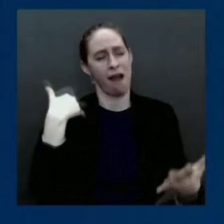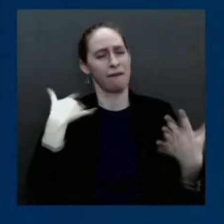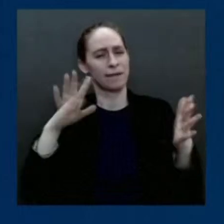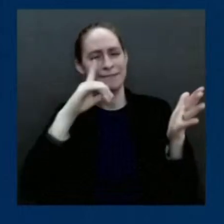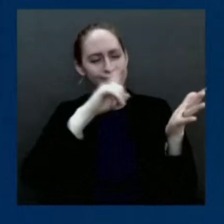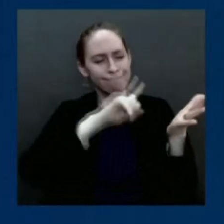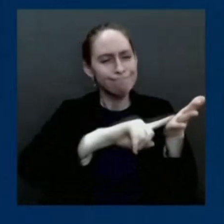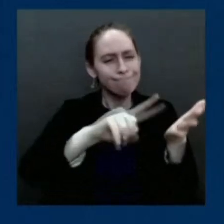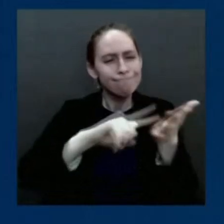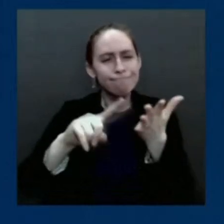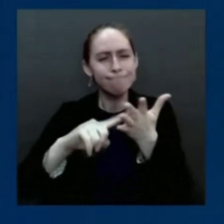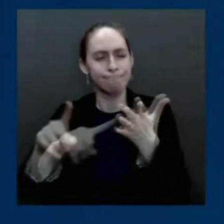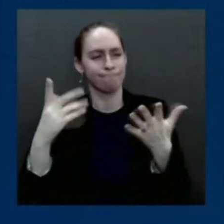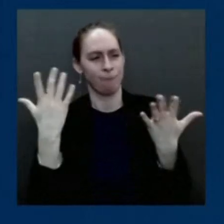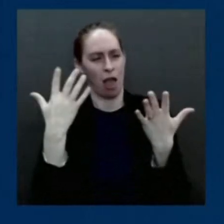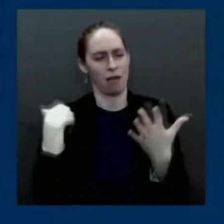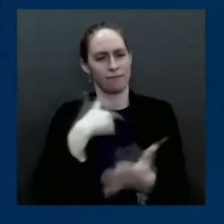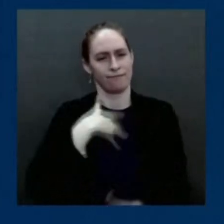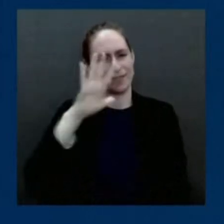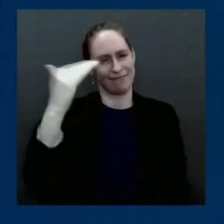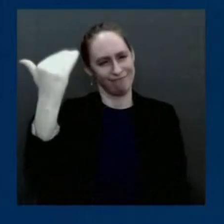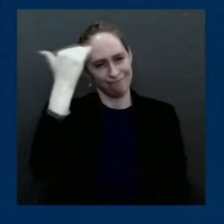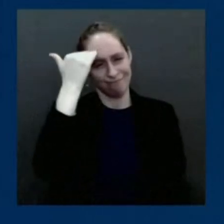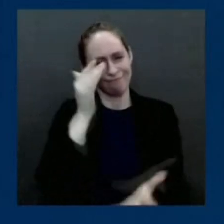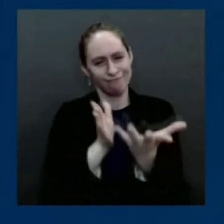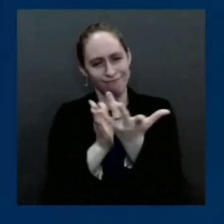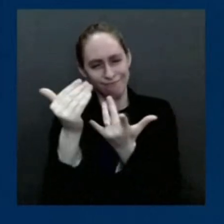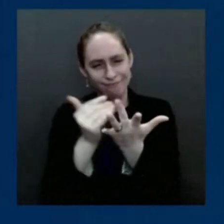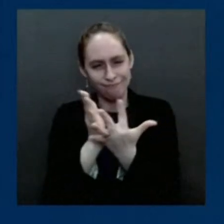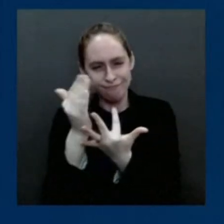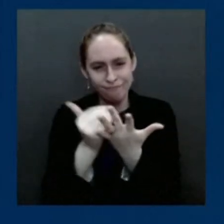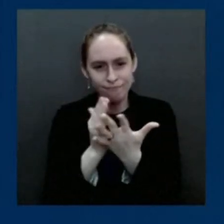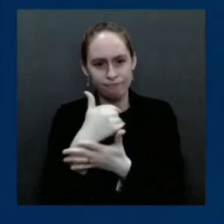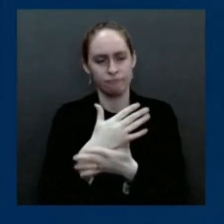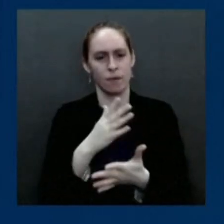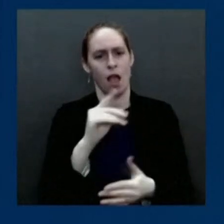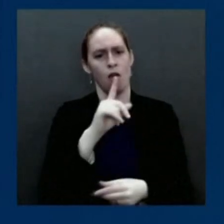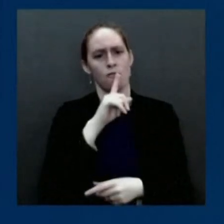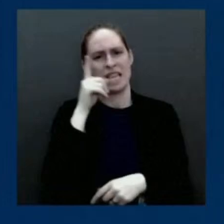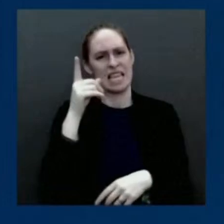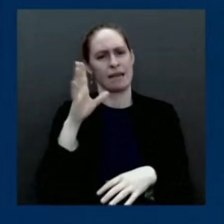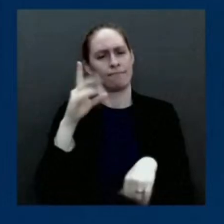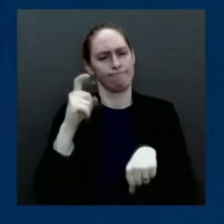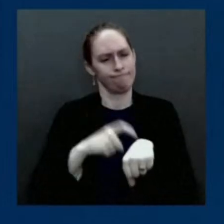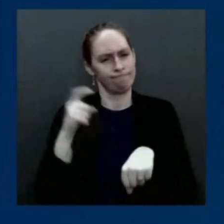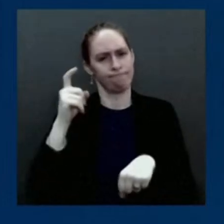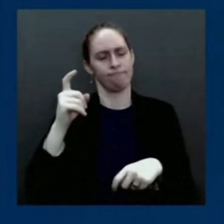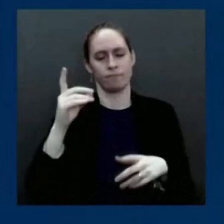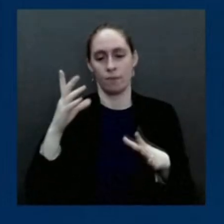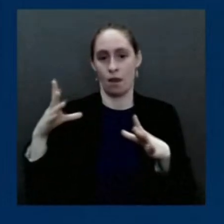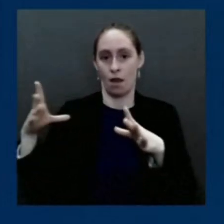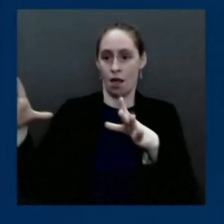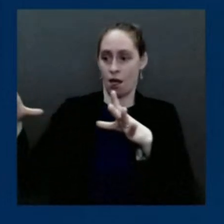INCLUDING HOW LONG A PERSON IS MOST INFECTIOUS.